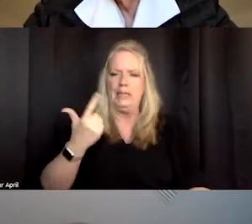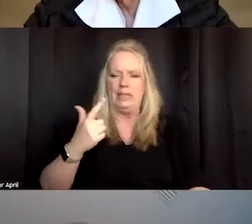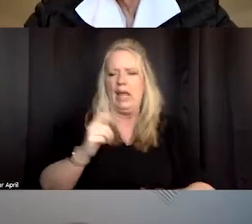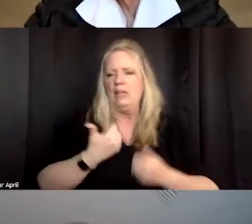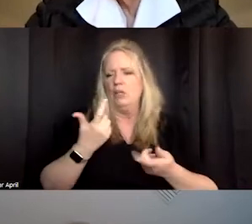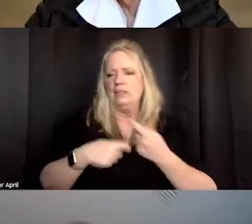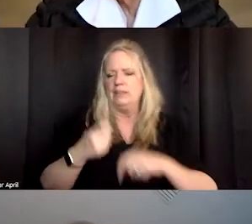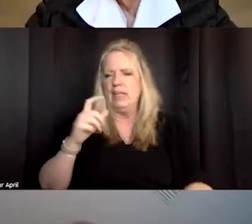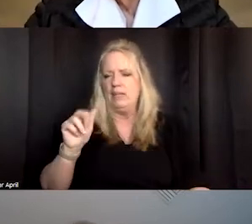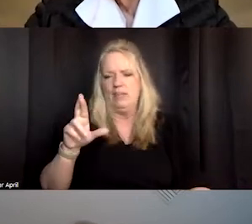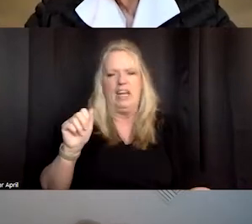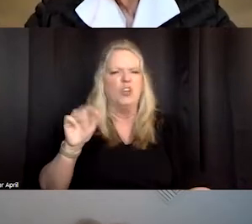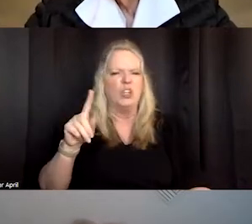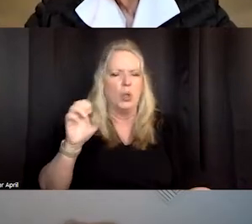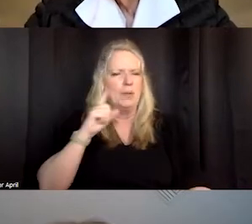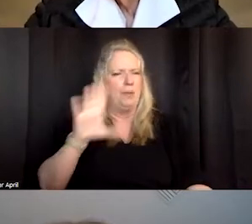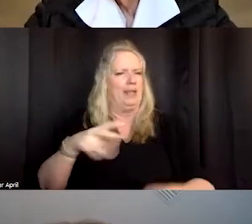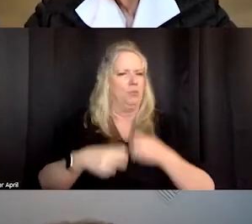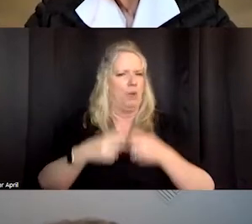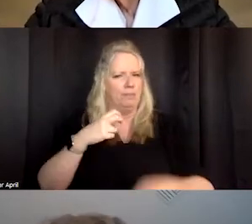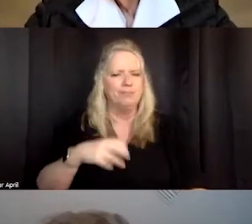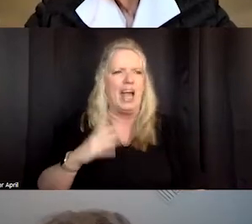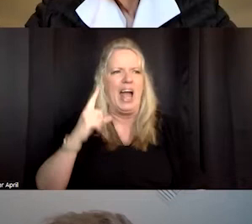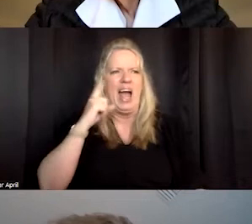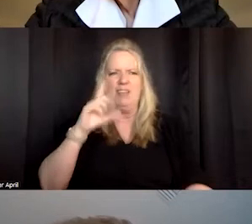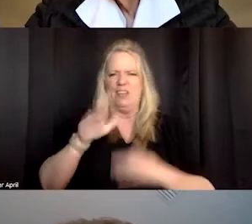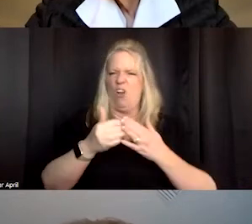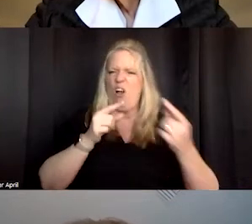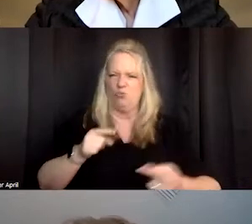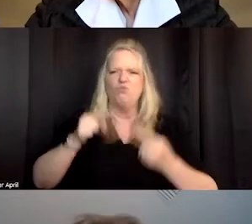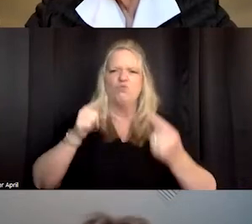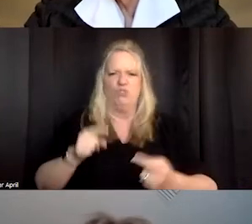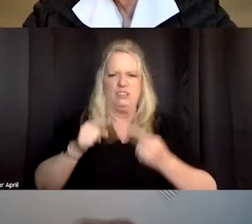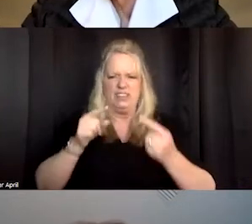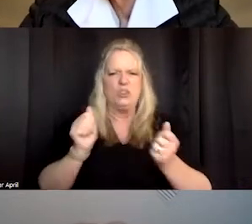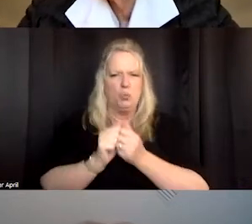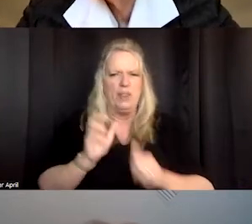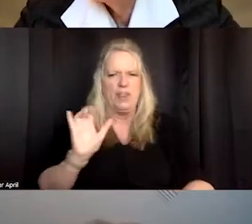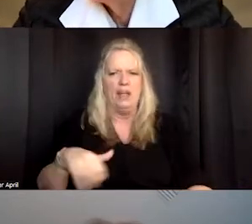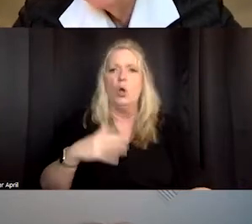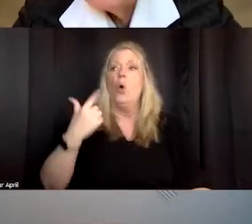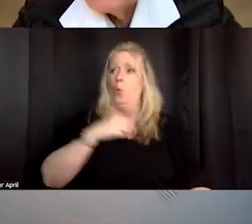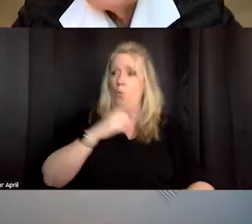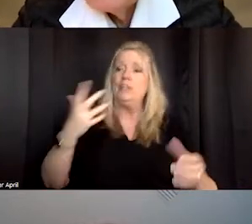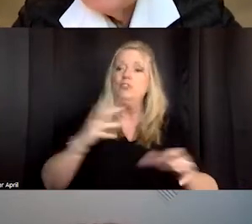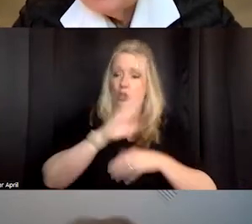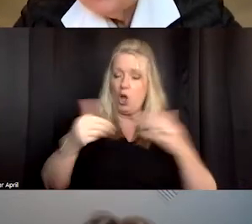THAT IS A PROBLEM. >> YEAH, I THINK EVERYBODY IS WRESTLING WITH THAT ONE. >> WE SHOULD JOIN FORCES, BECAUSE, BECAUSE